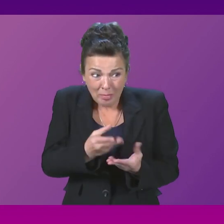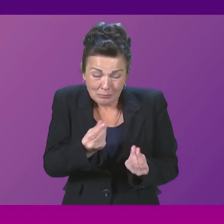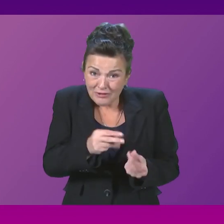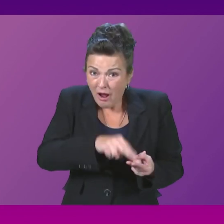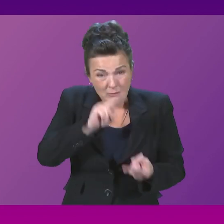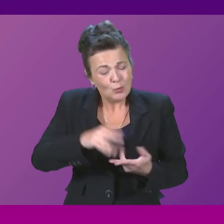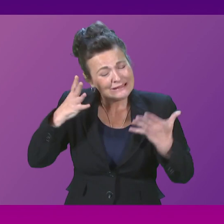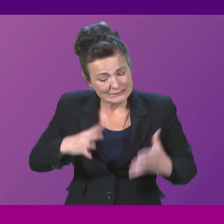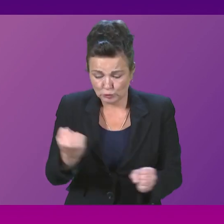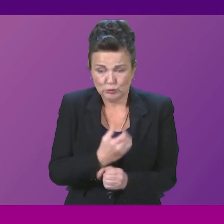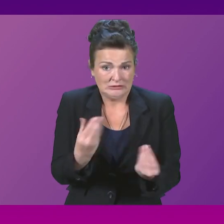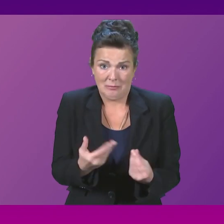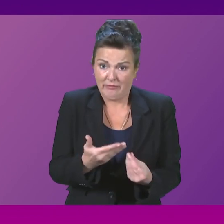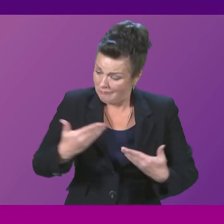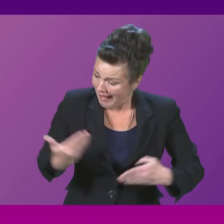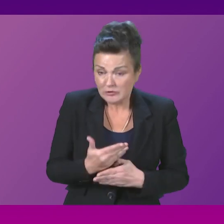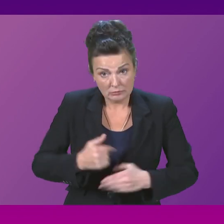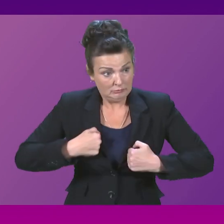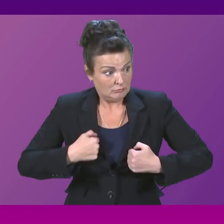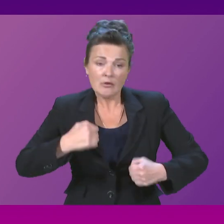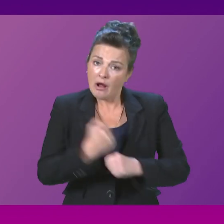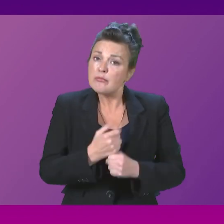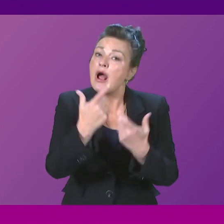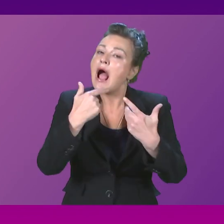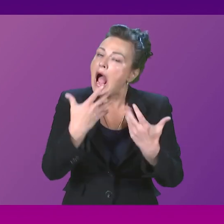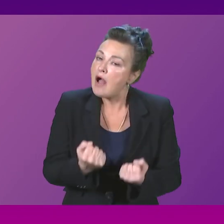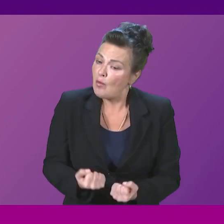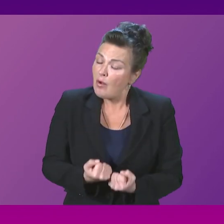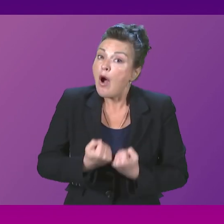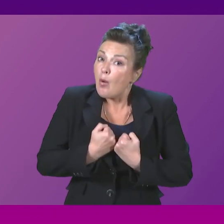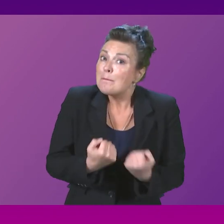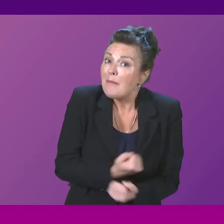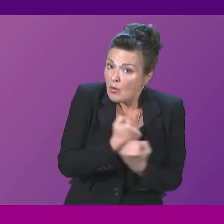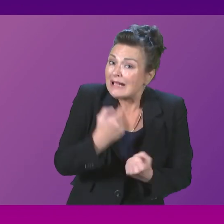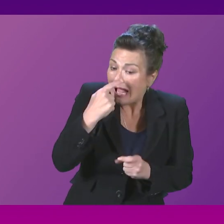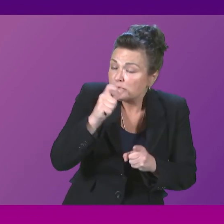The Scottish Government is taking the action that we are able to take within the powers and resources that we have at our disposal.